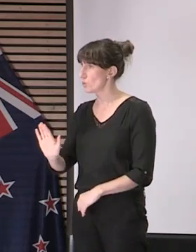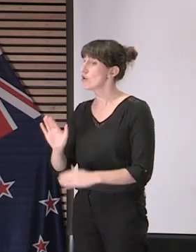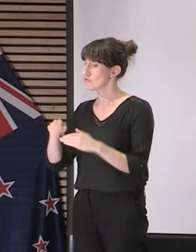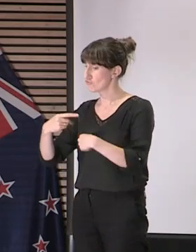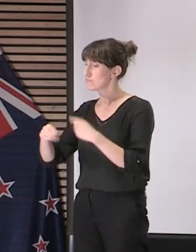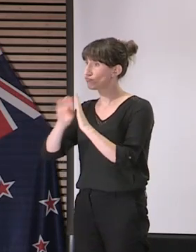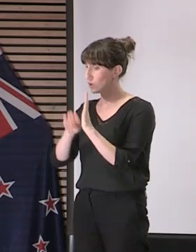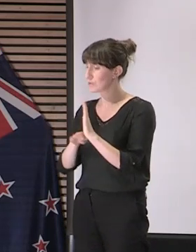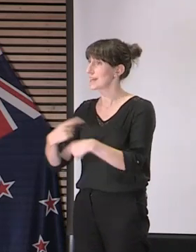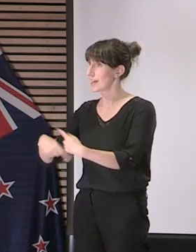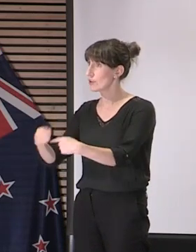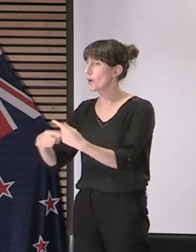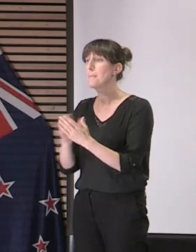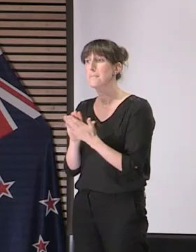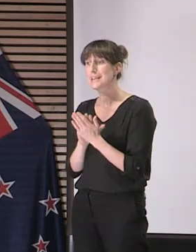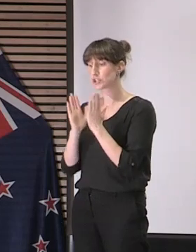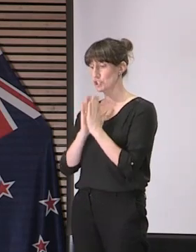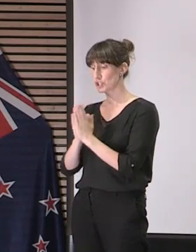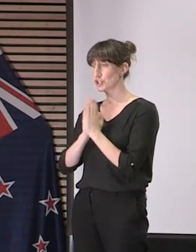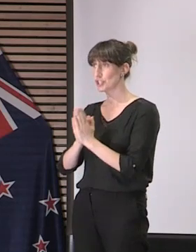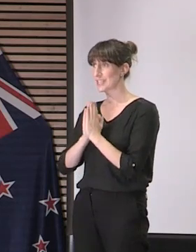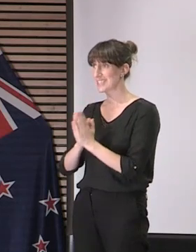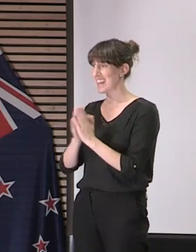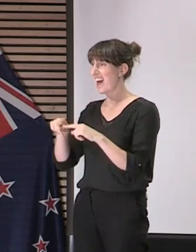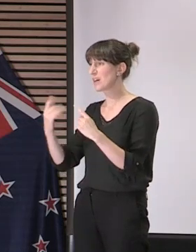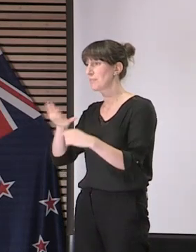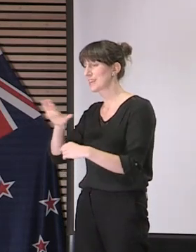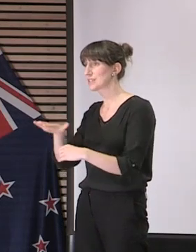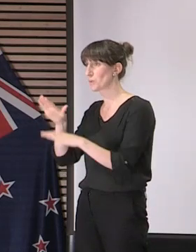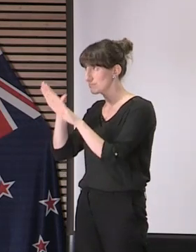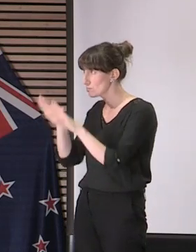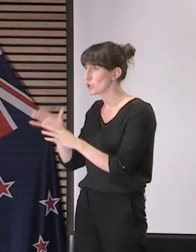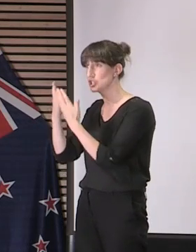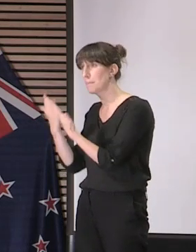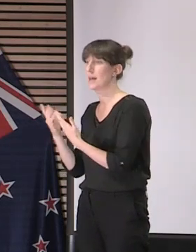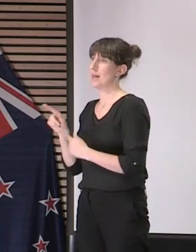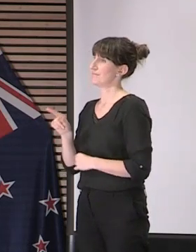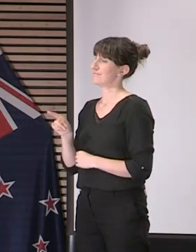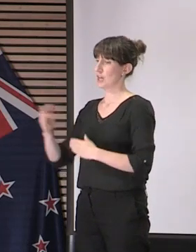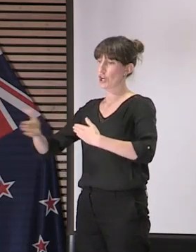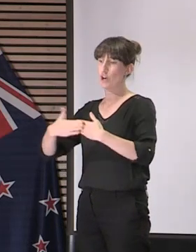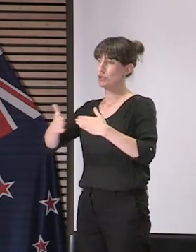lockdown remains in place and there is absolutely no change to the rules. That means teachers and other places of